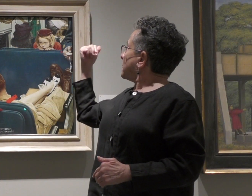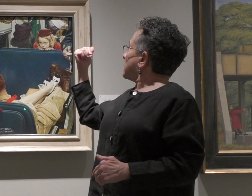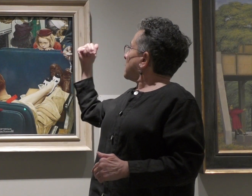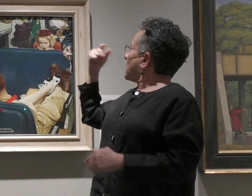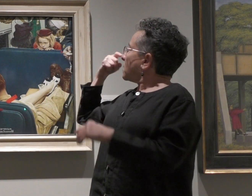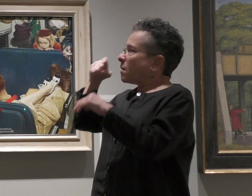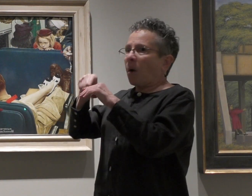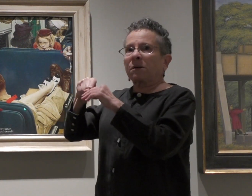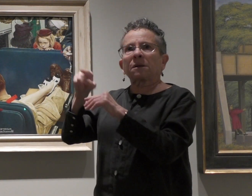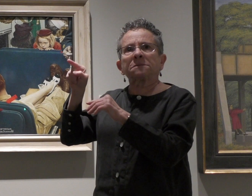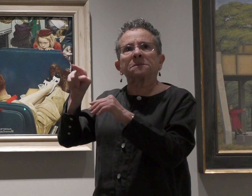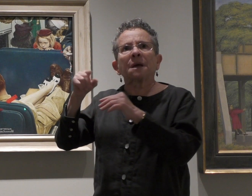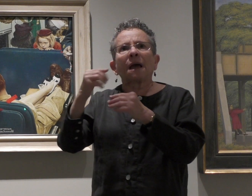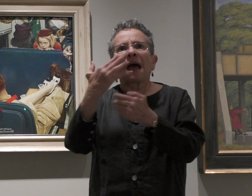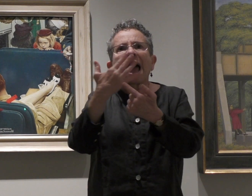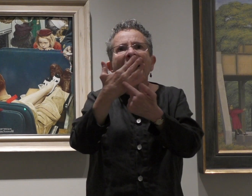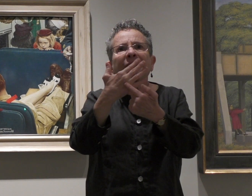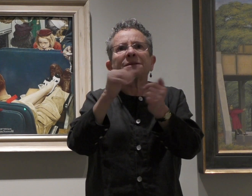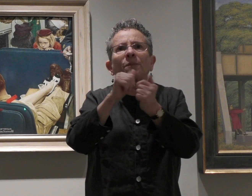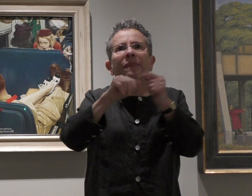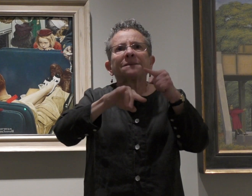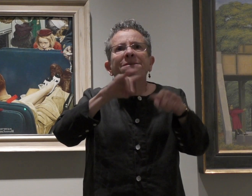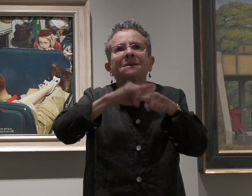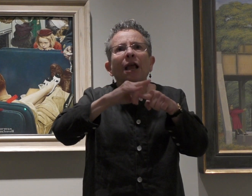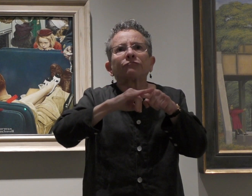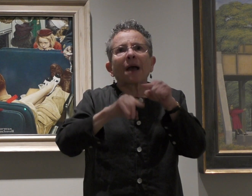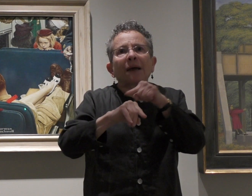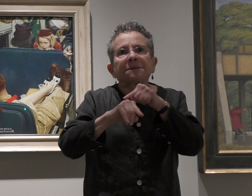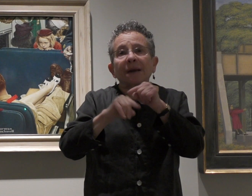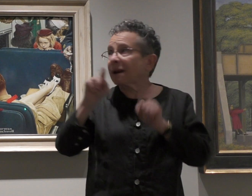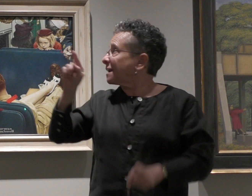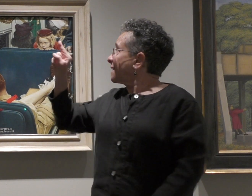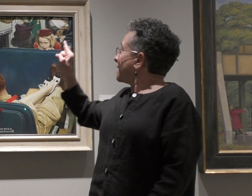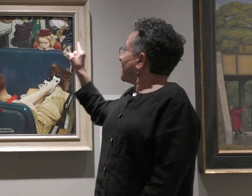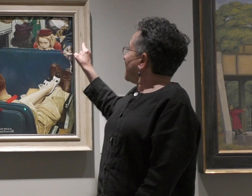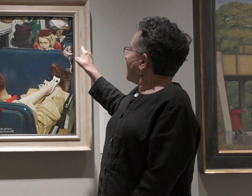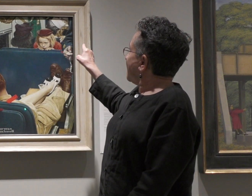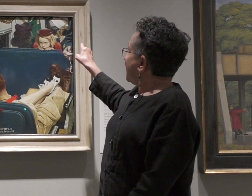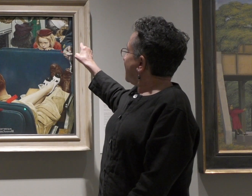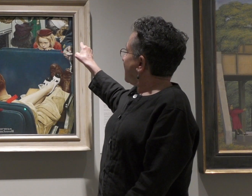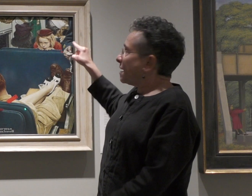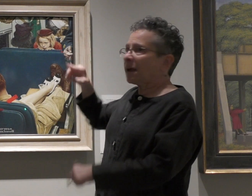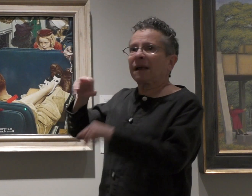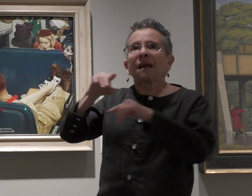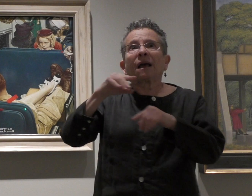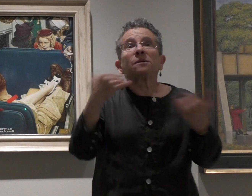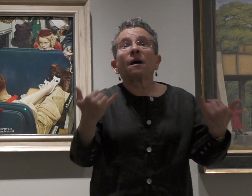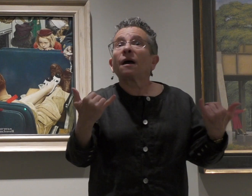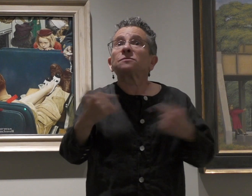Also, above that area, you can see a hand holding a burning cigarette.